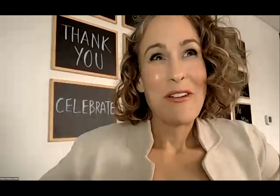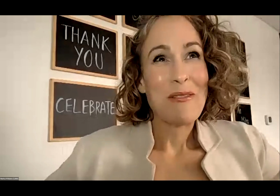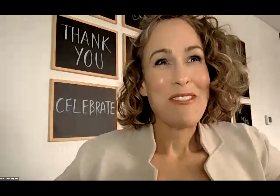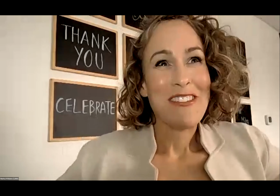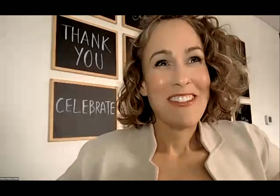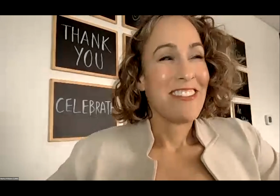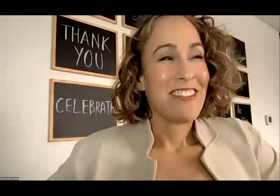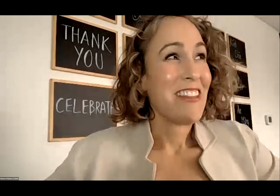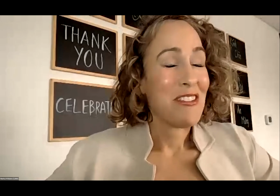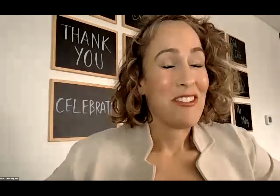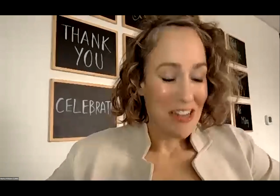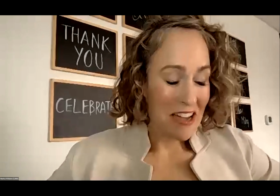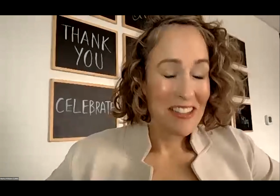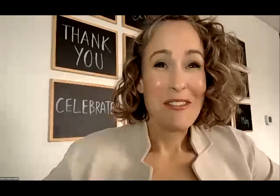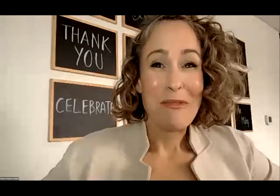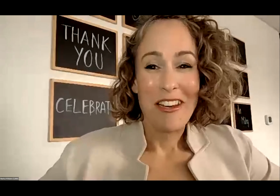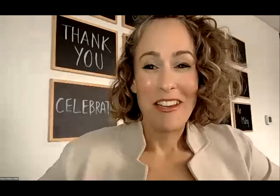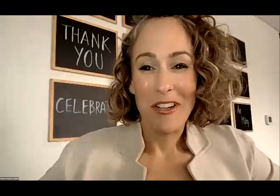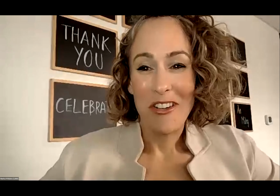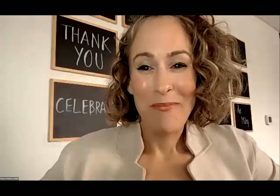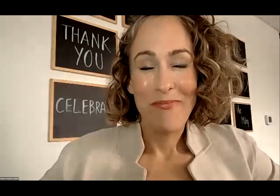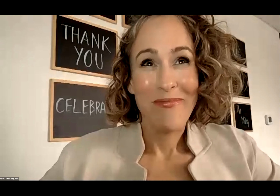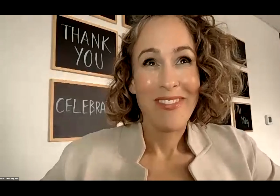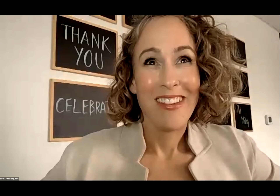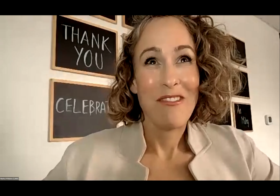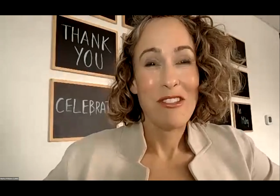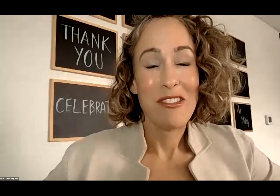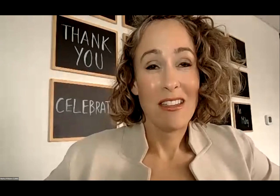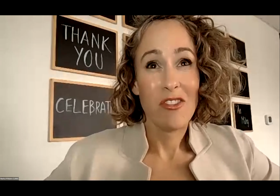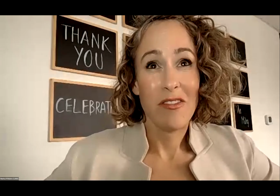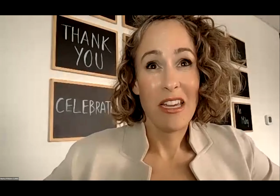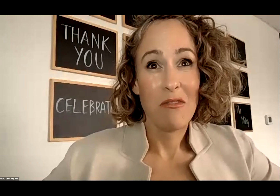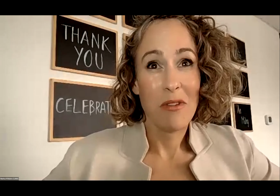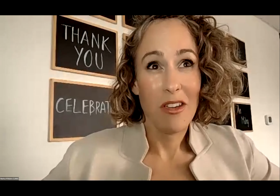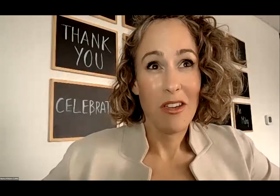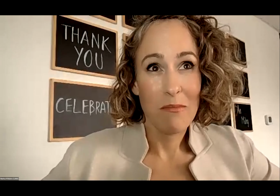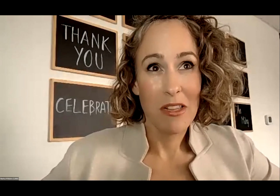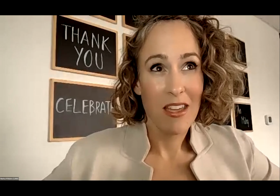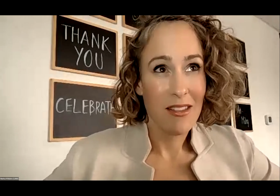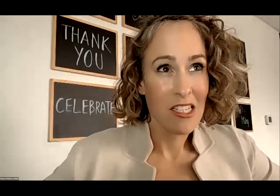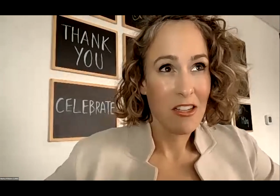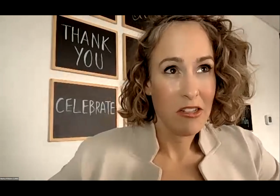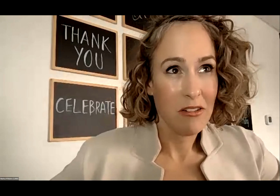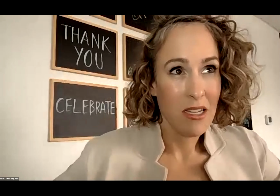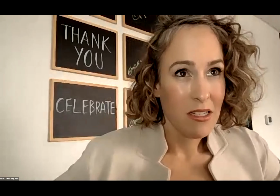welcome to the Language Access Planning Workshop. I was thinking it's sort of like when you get on a plane